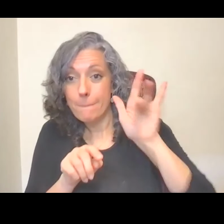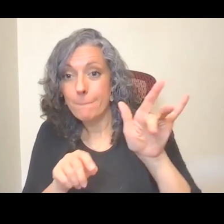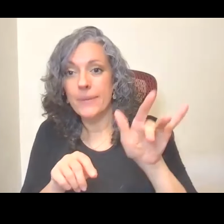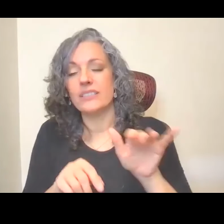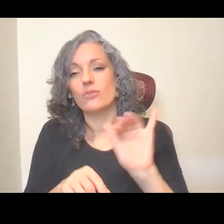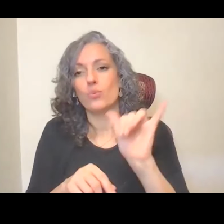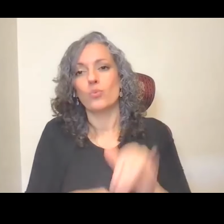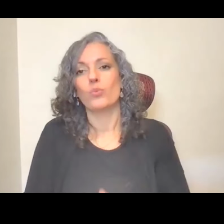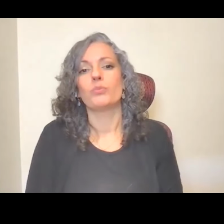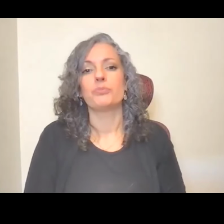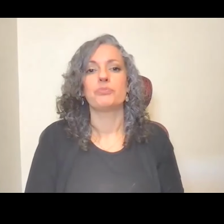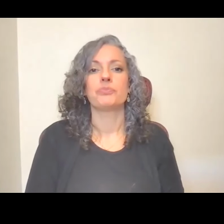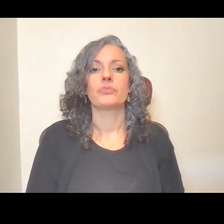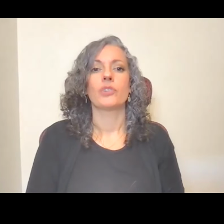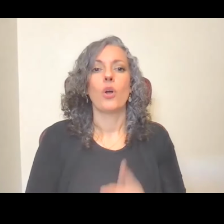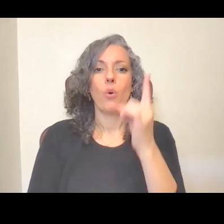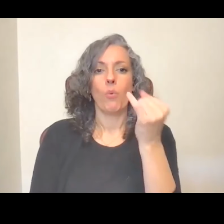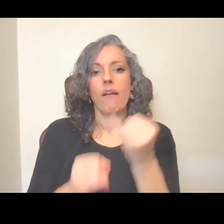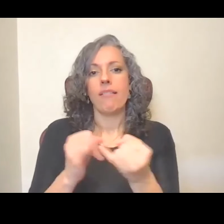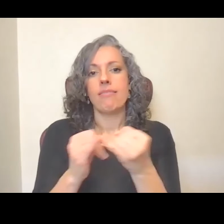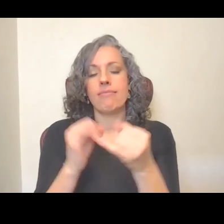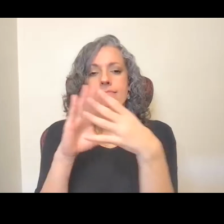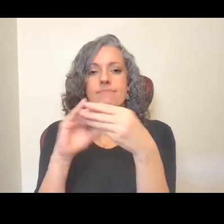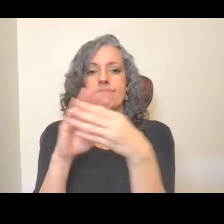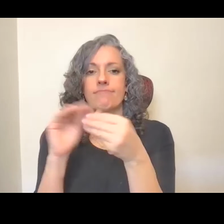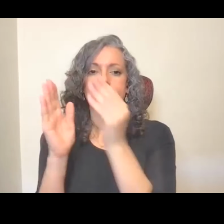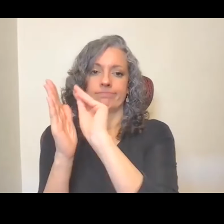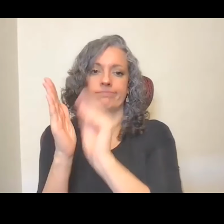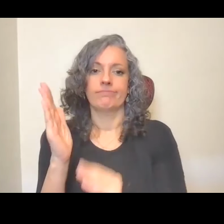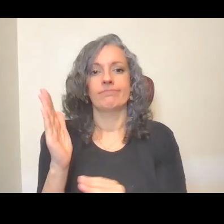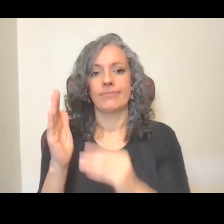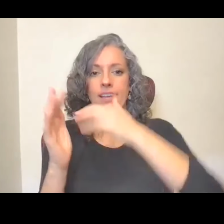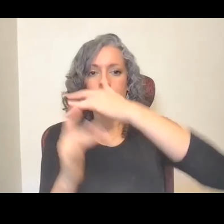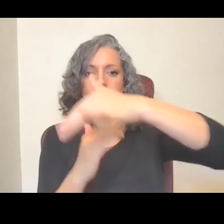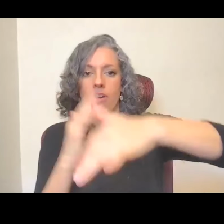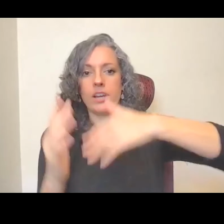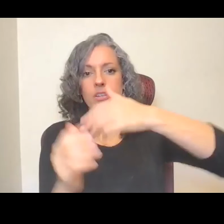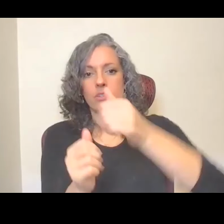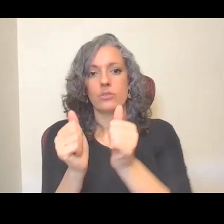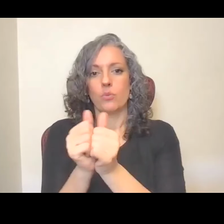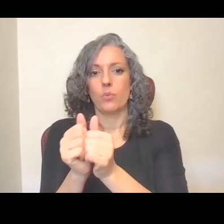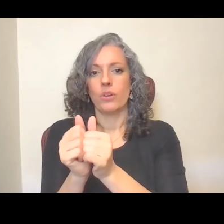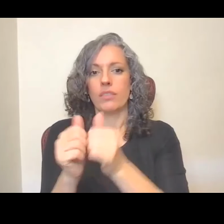One last level of documentation when it comes to interaction is interaction across pages,